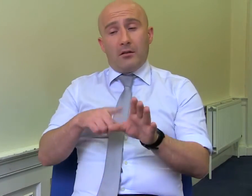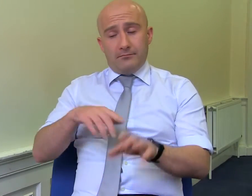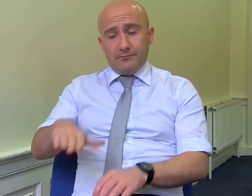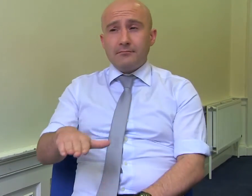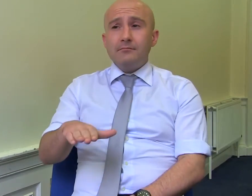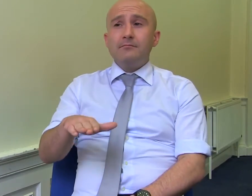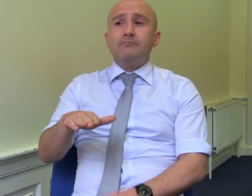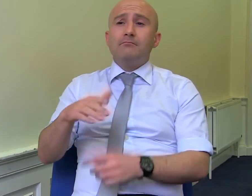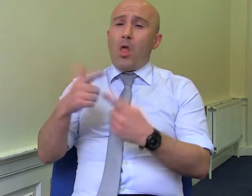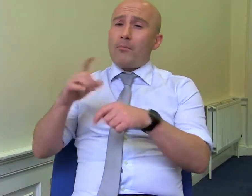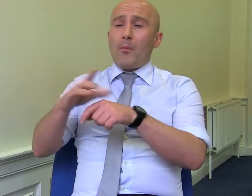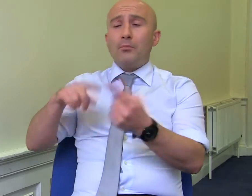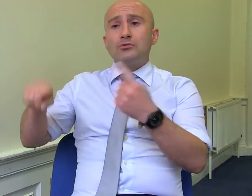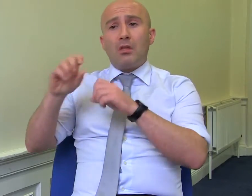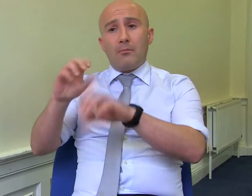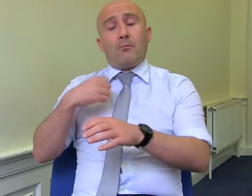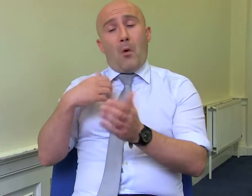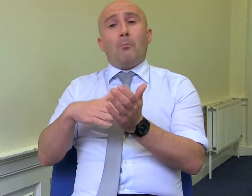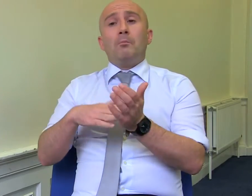When I was younger a lot of professionals told my mum